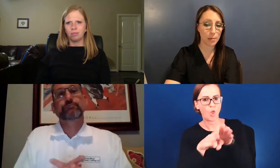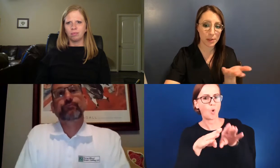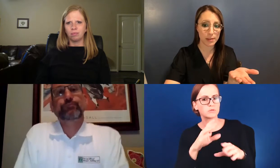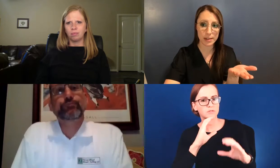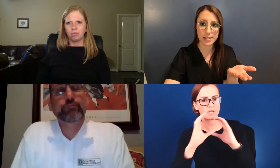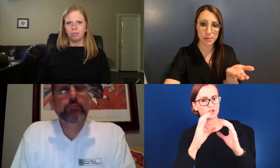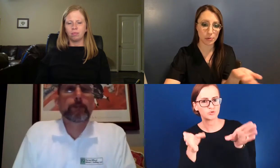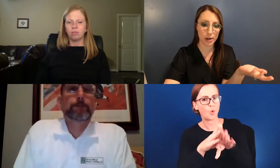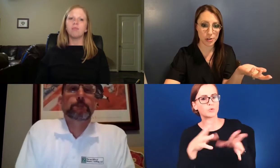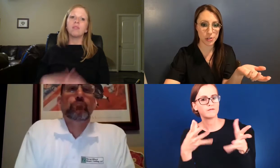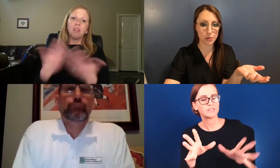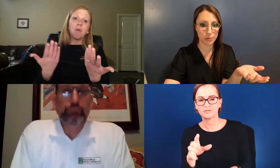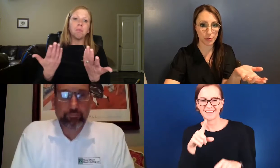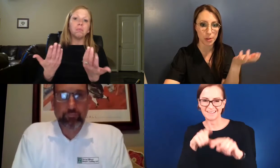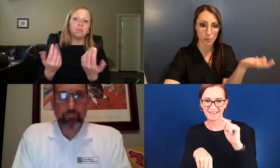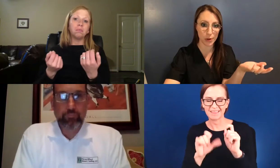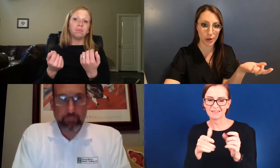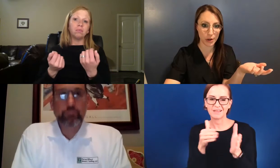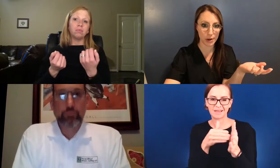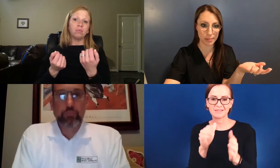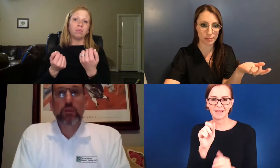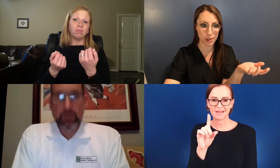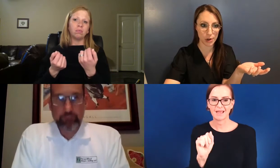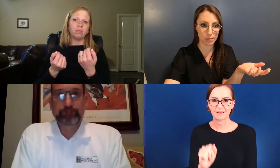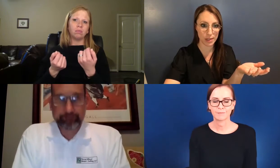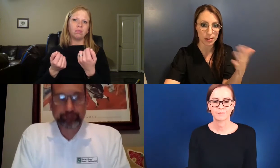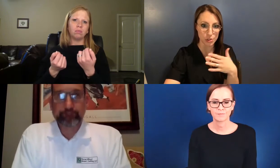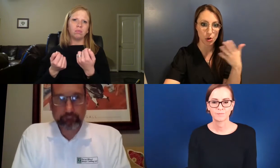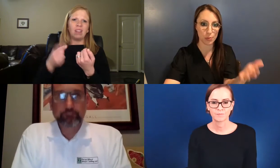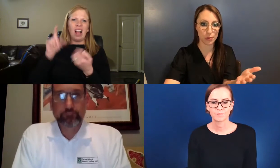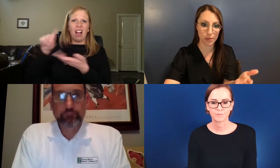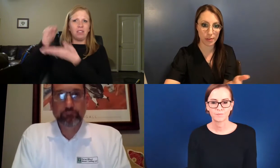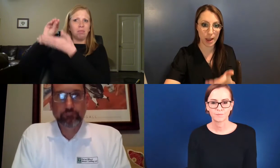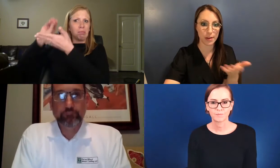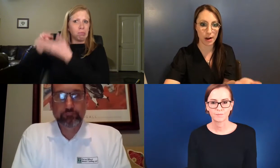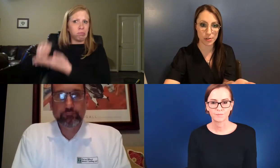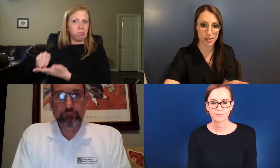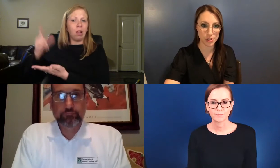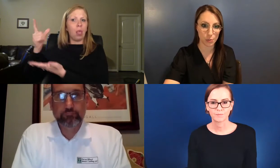And probably that needs to be on record too, from the employer, they need to show proof that they had that conversation